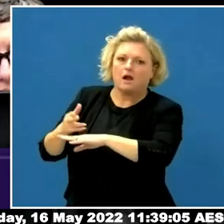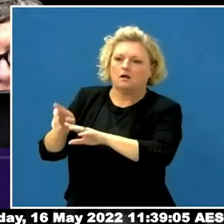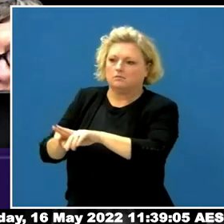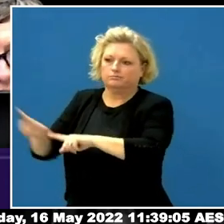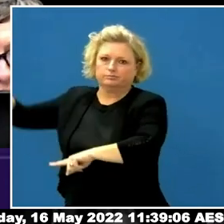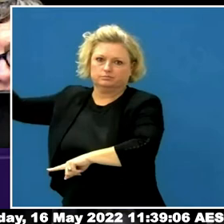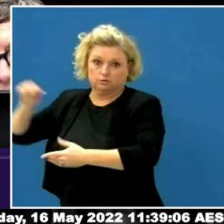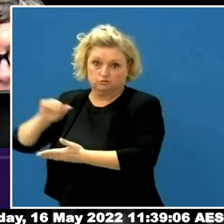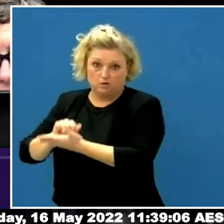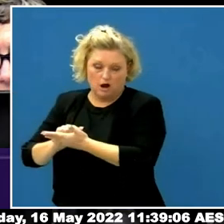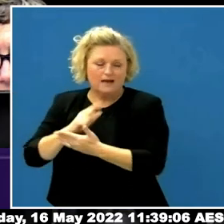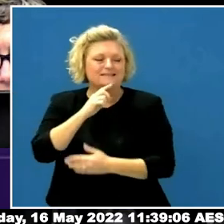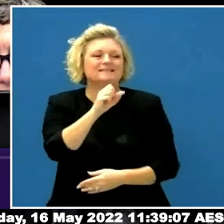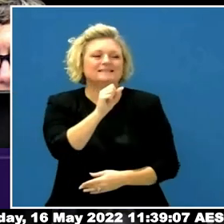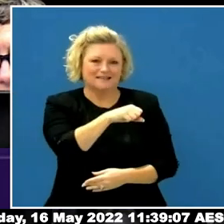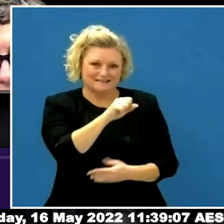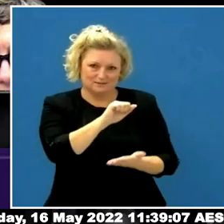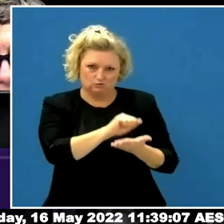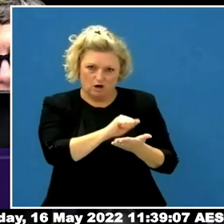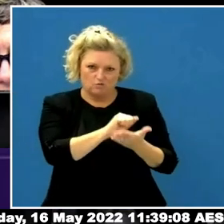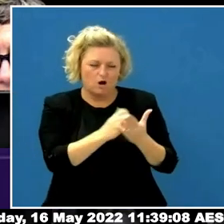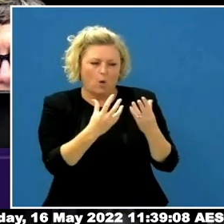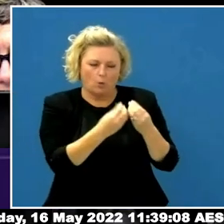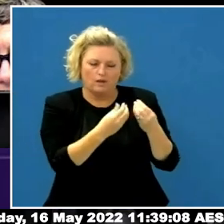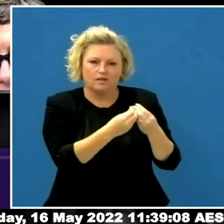Later on - sometimes I think they did, yes.